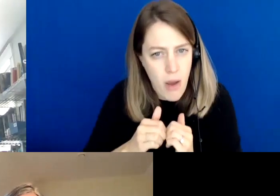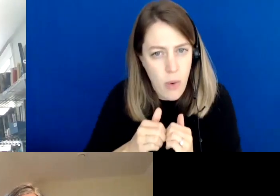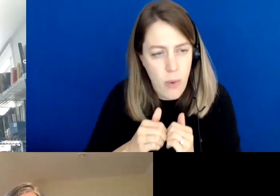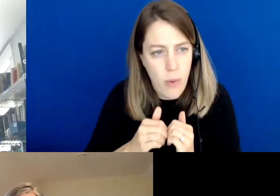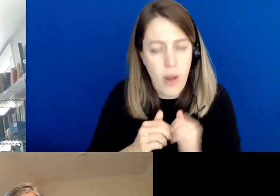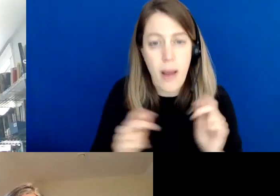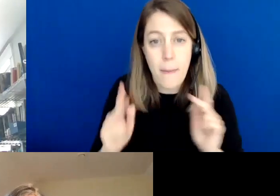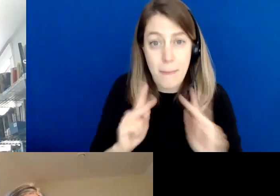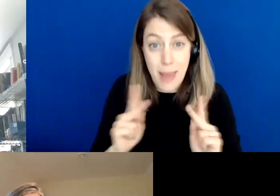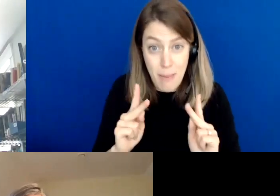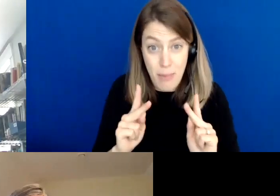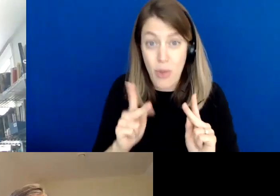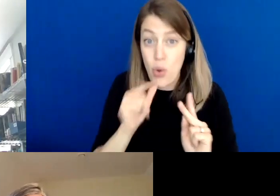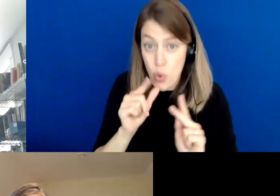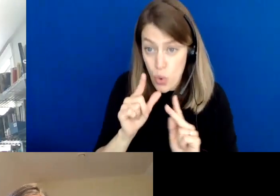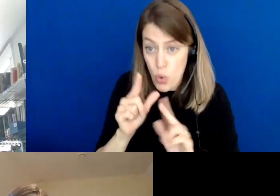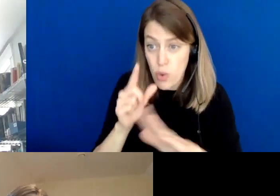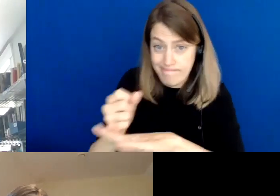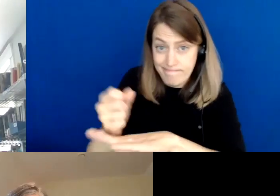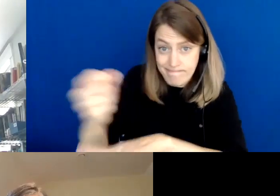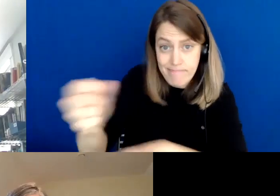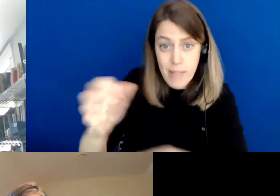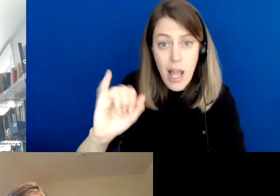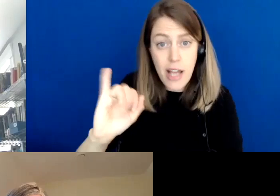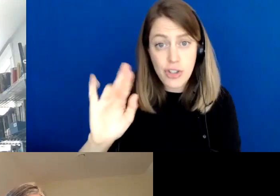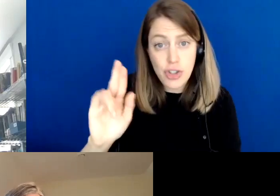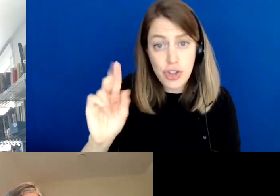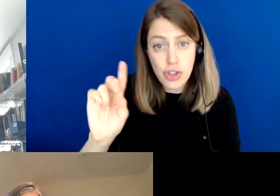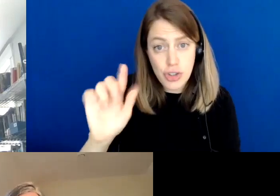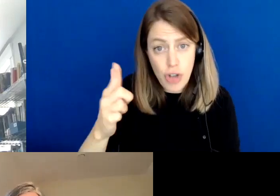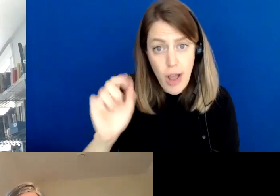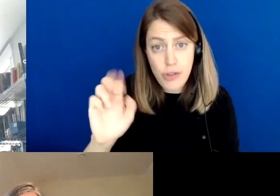Judge Rotenberg and I think other places in the country with less than